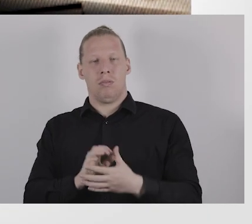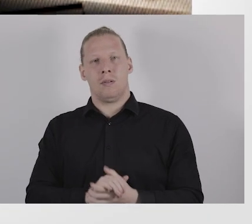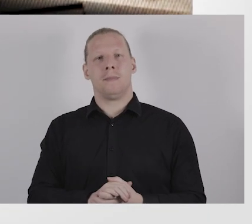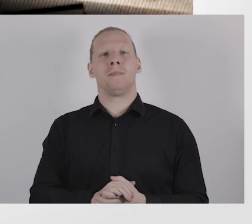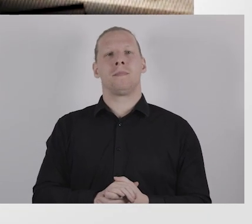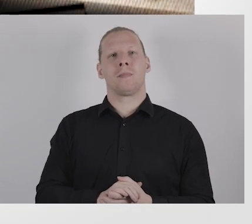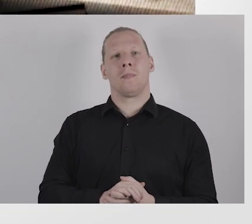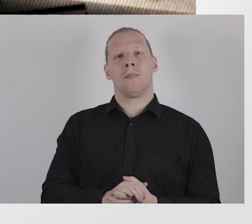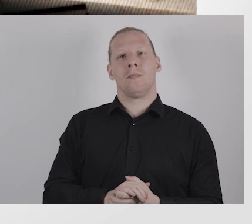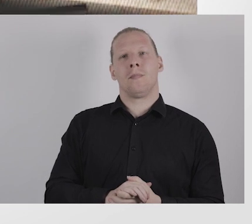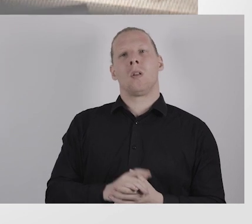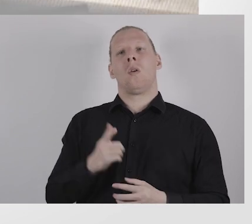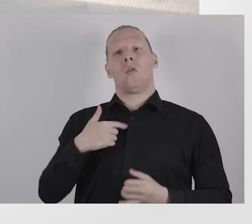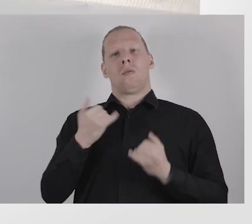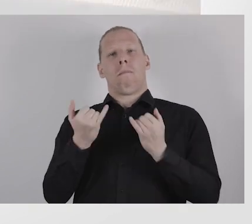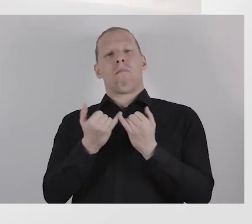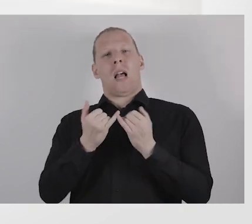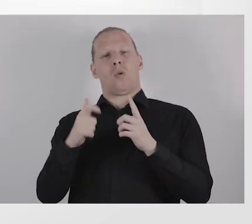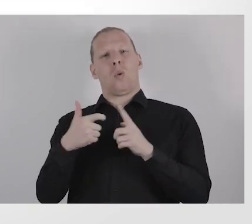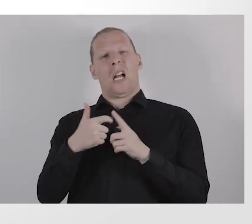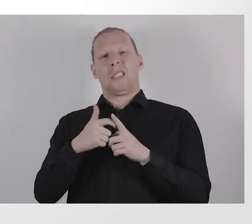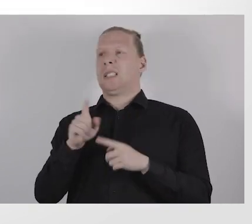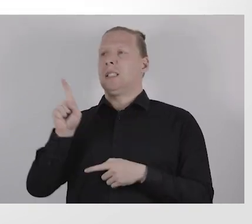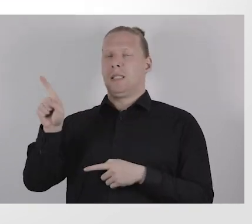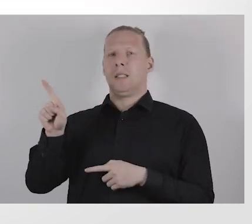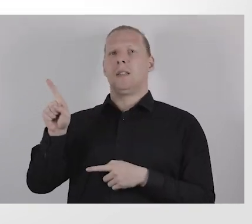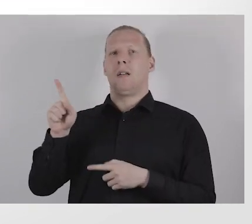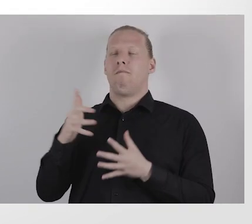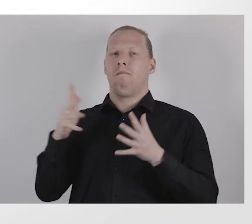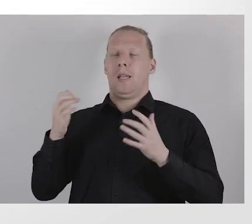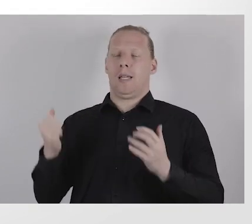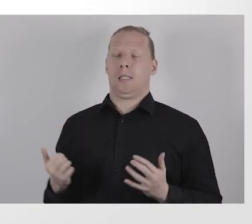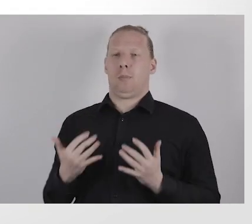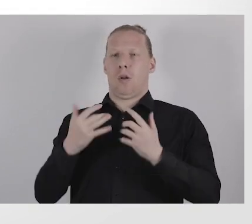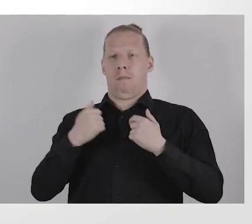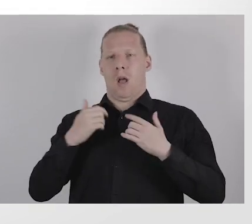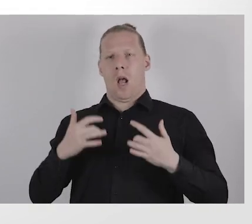You know my Uncle Katz, you know, he was a huge inspiration in my life growing up,